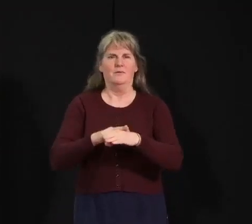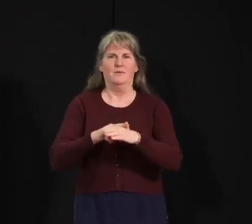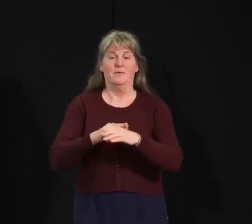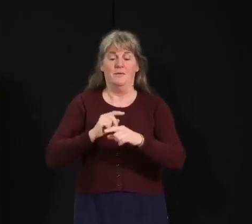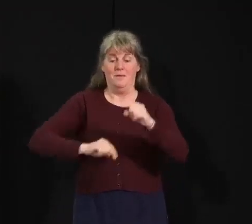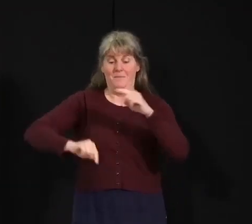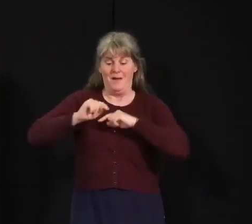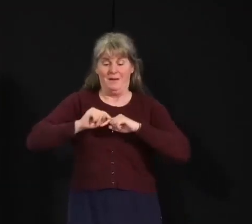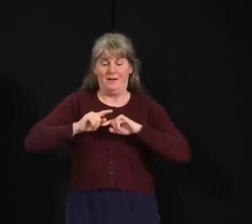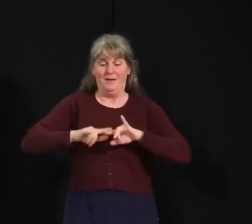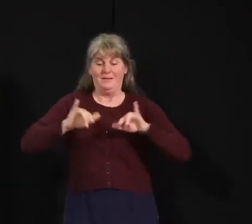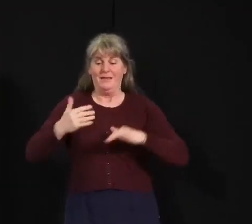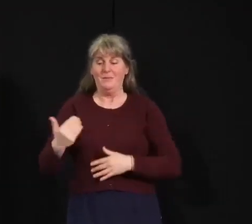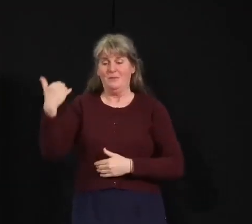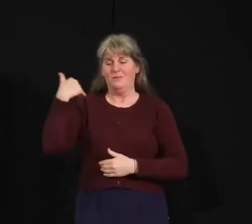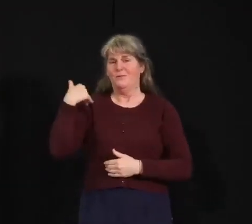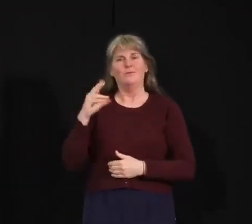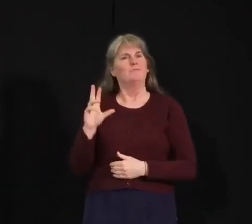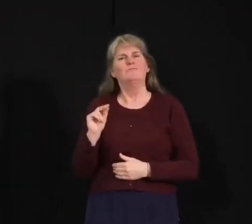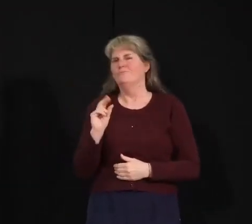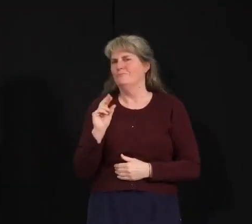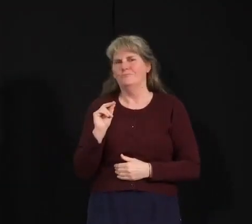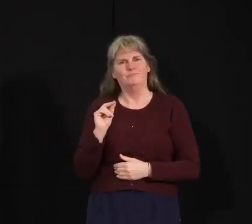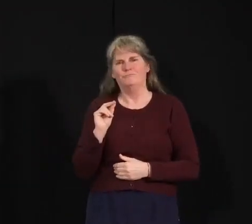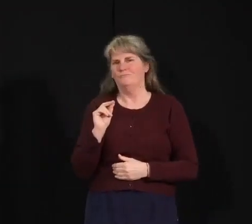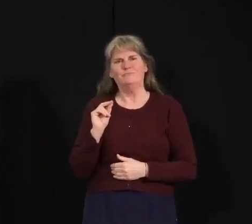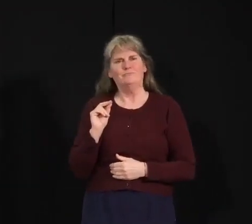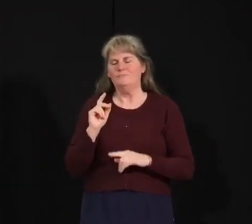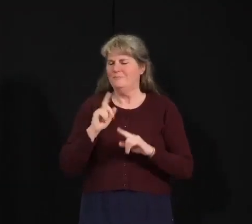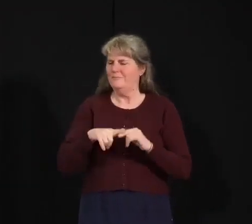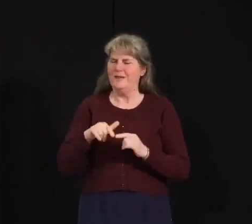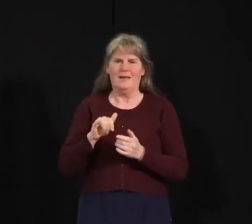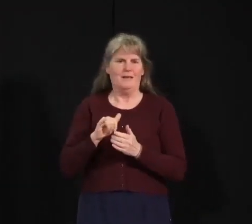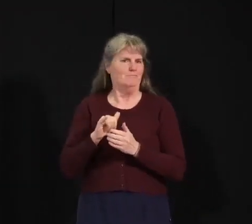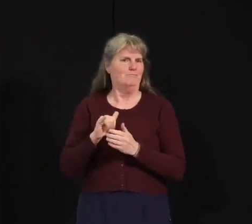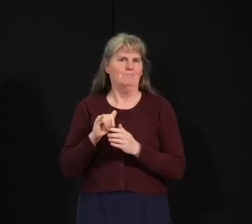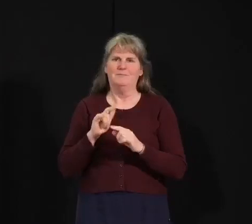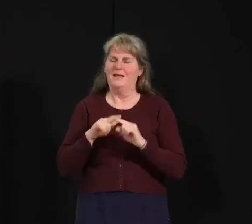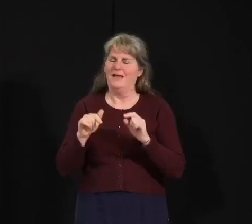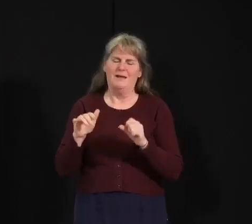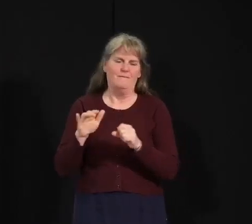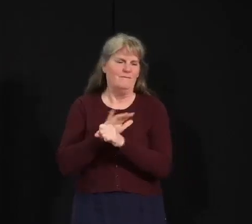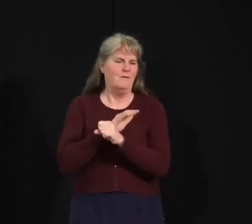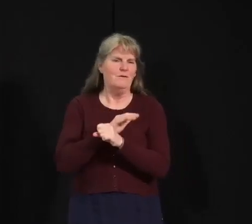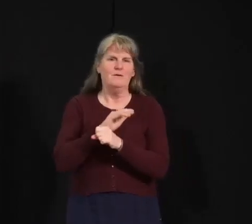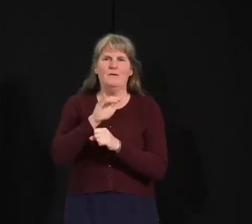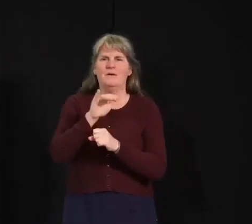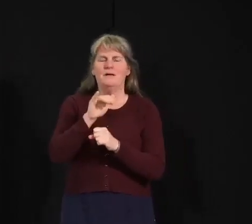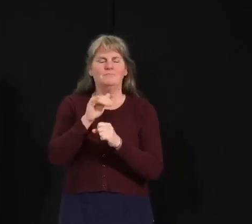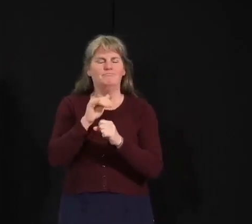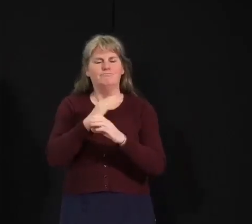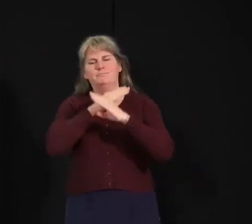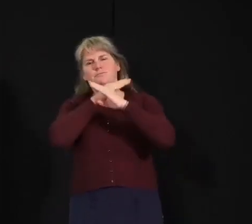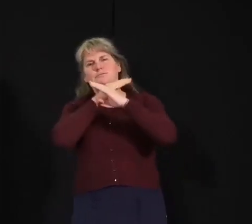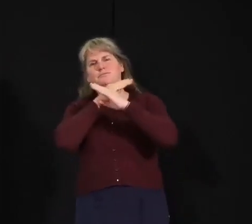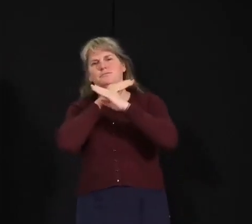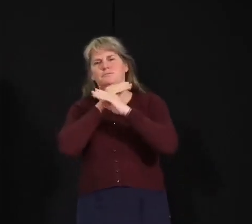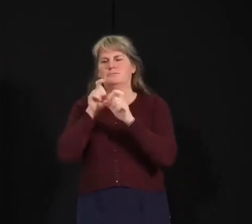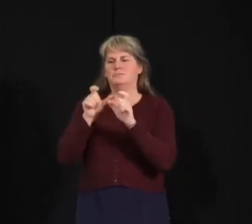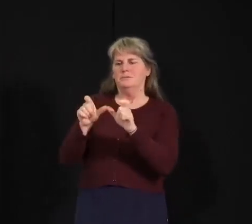back to normal? , first, it is important to emphasize that normal means new